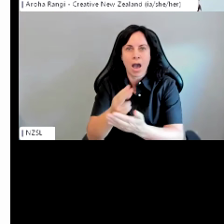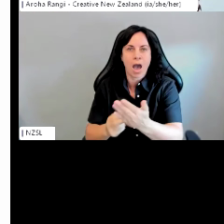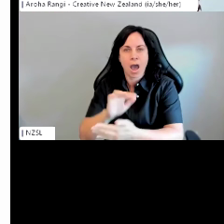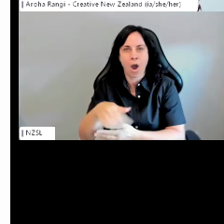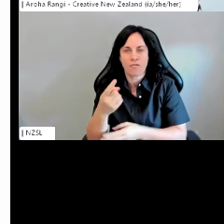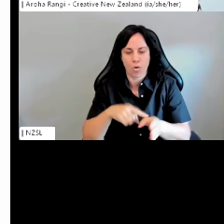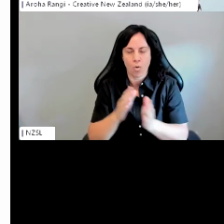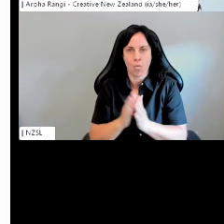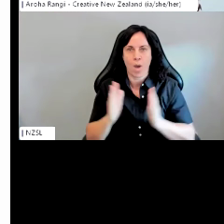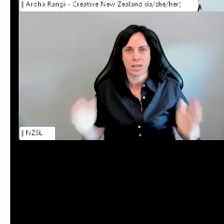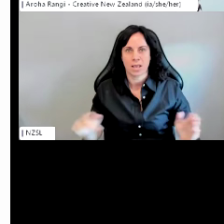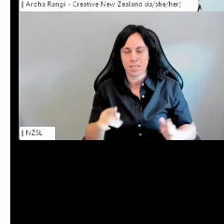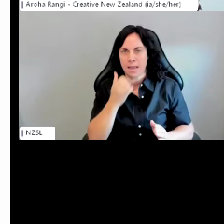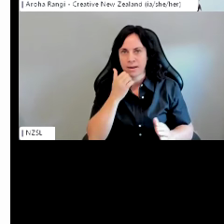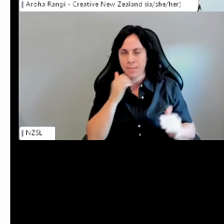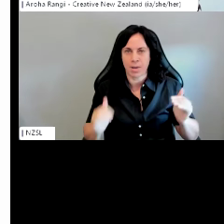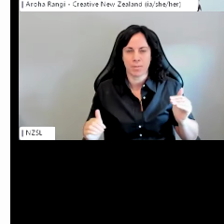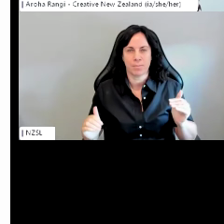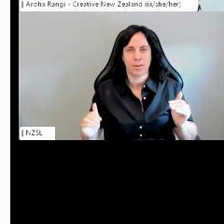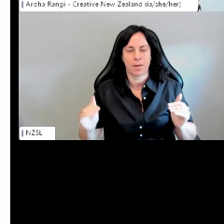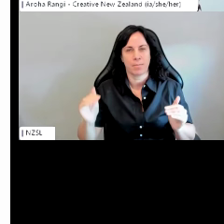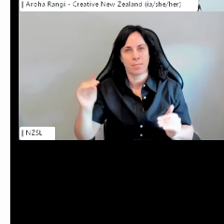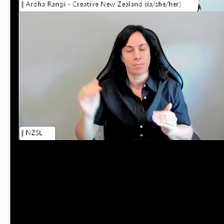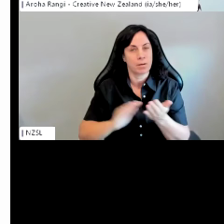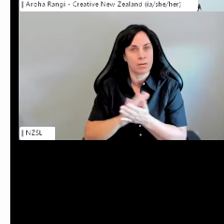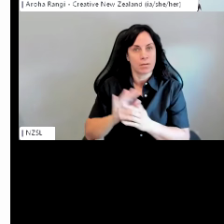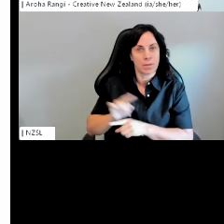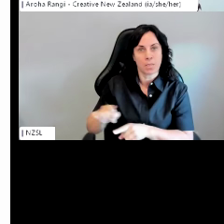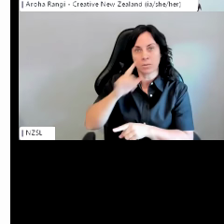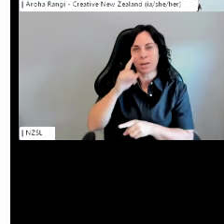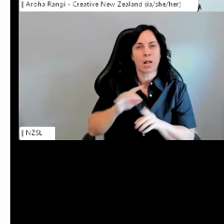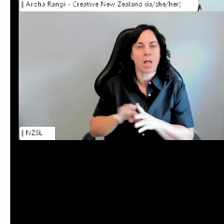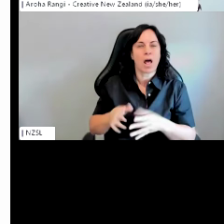up and ticking up and ticking up. That doesn't mean those people are lost. It just means that